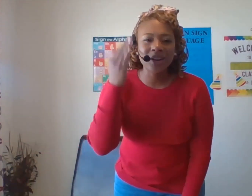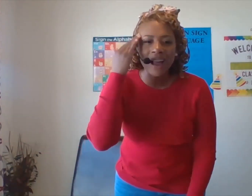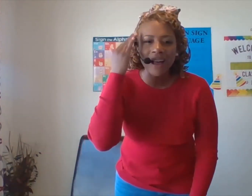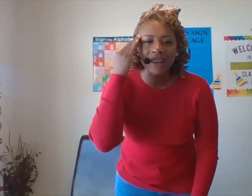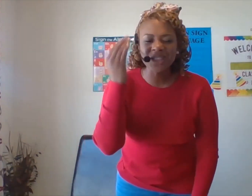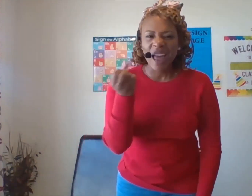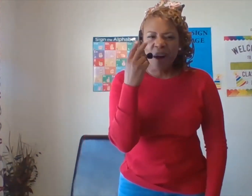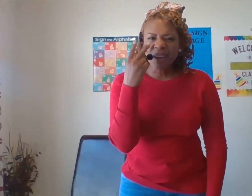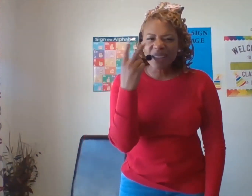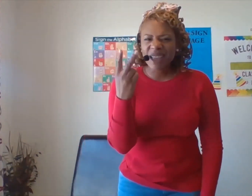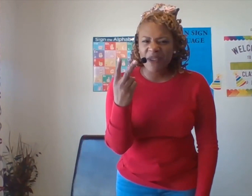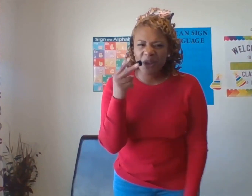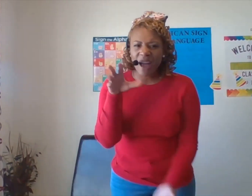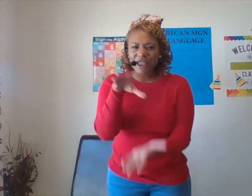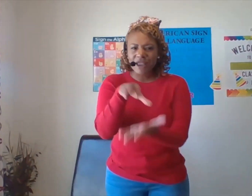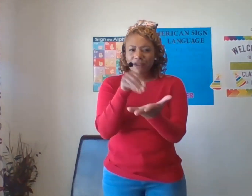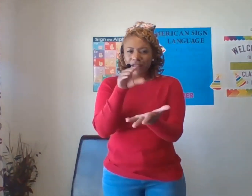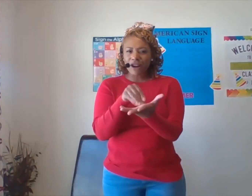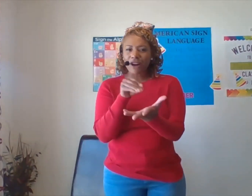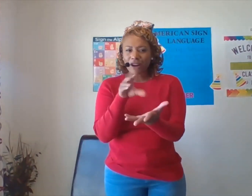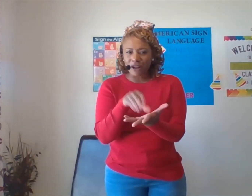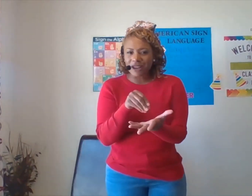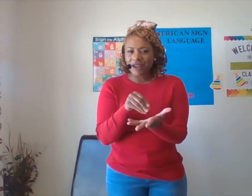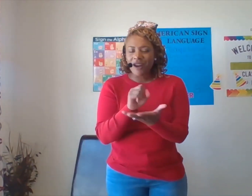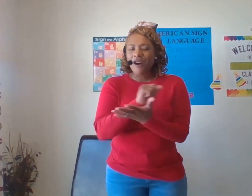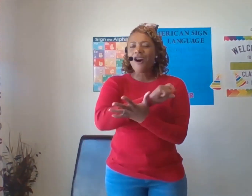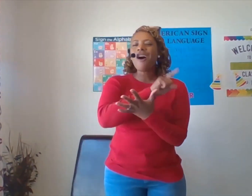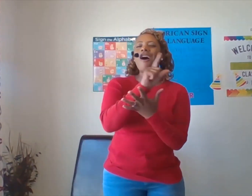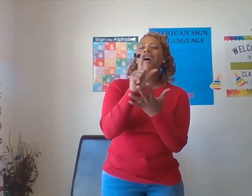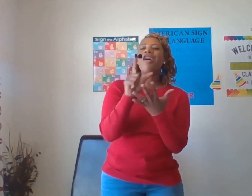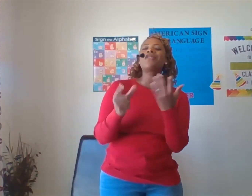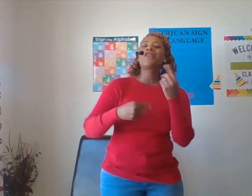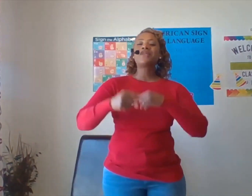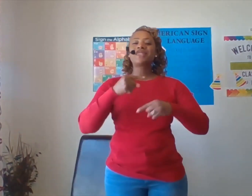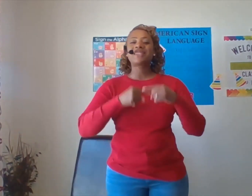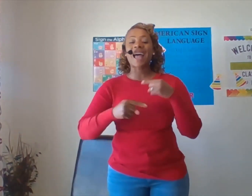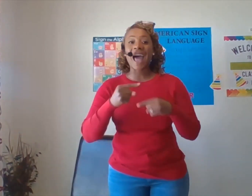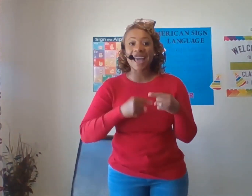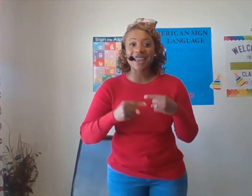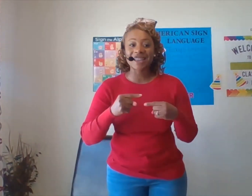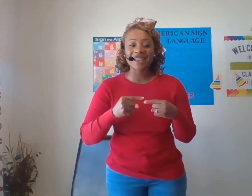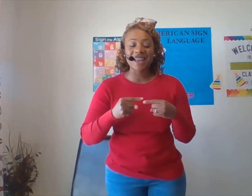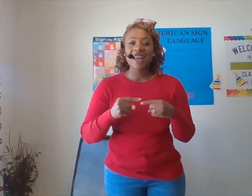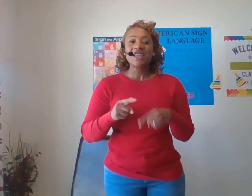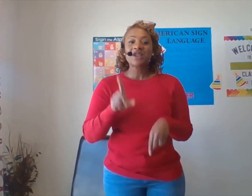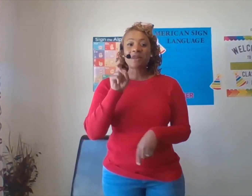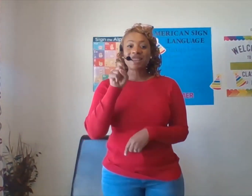knowledge I'm gonna see if you guys have learned all of those sides so I'm gonna